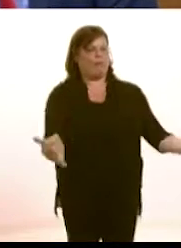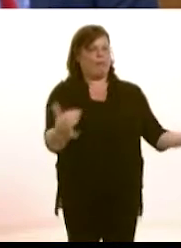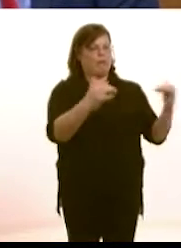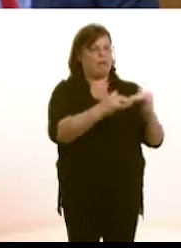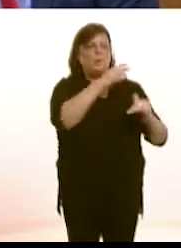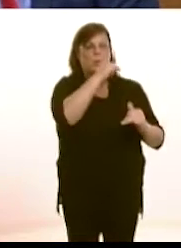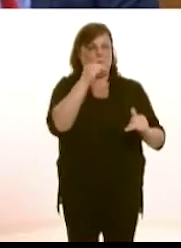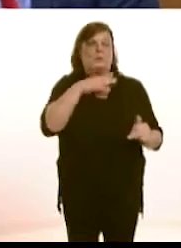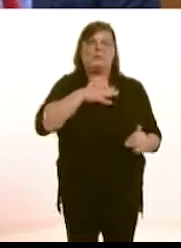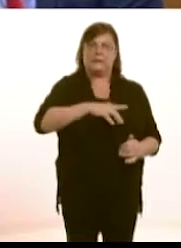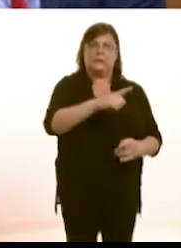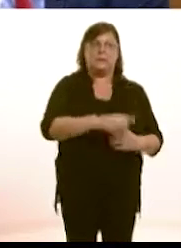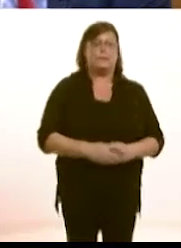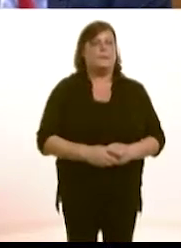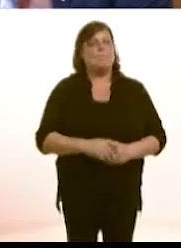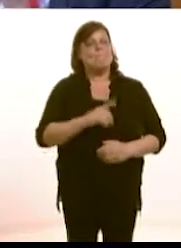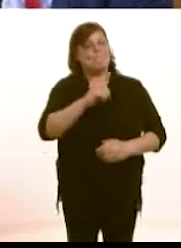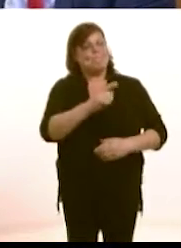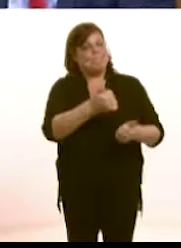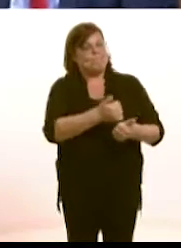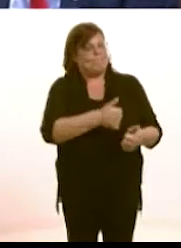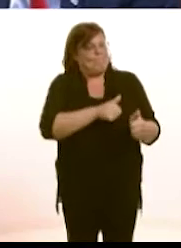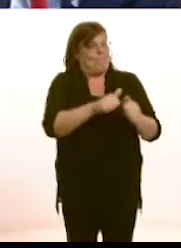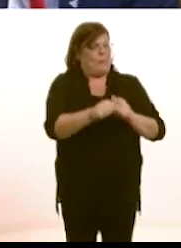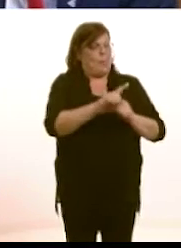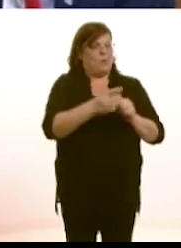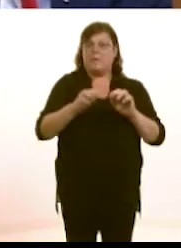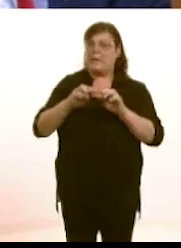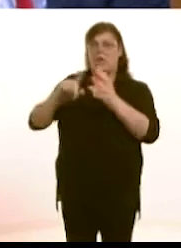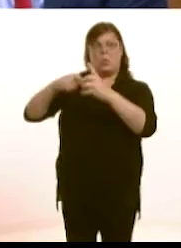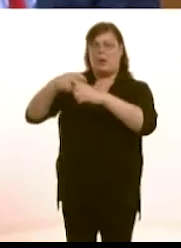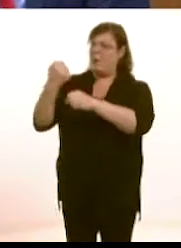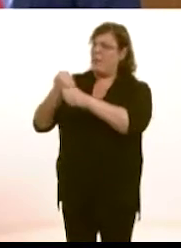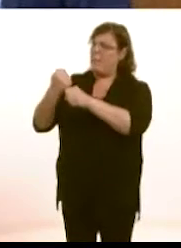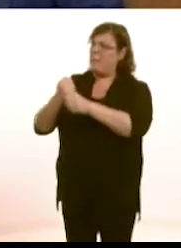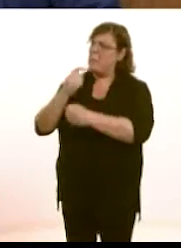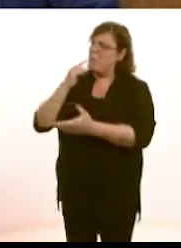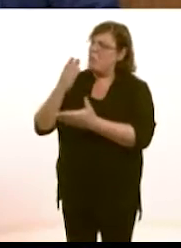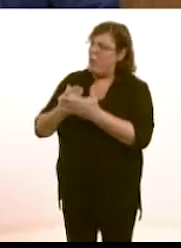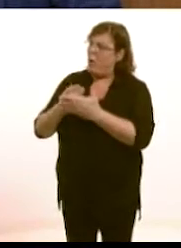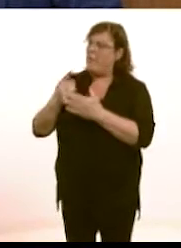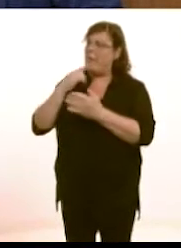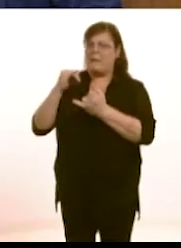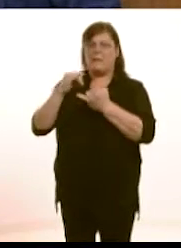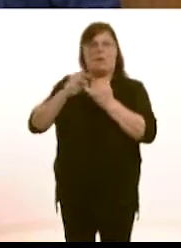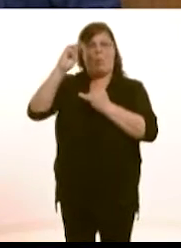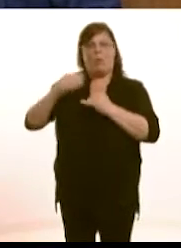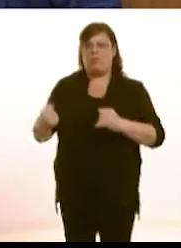But, I have to say, what would be hugely useful is if the UK Government made good on its promise to electrify the south Wales main line as far as Swansea, something that they have so